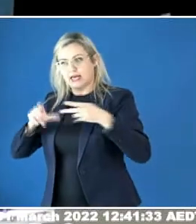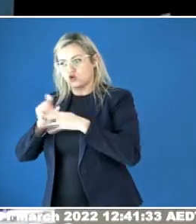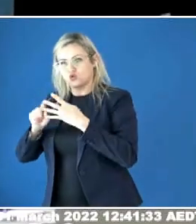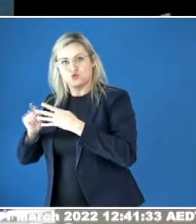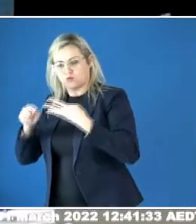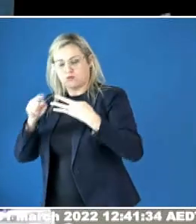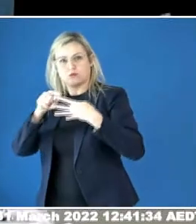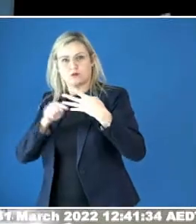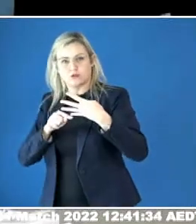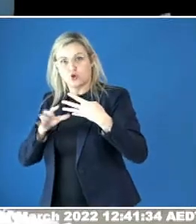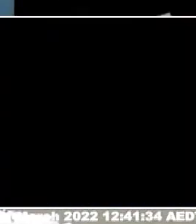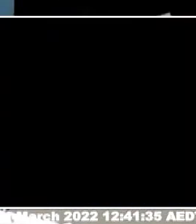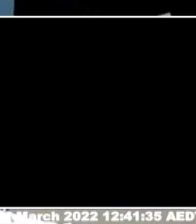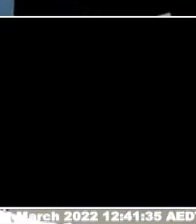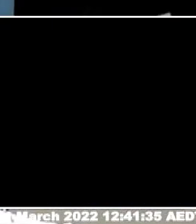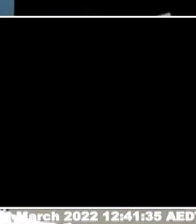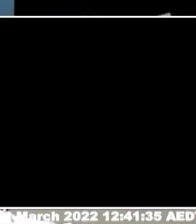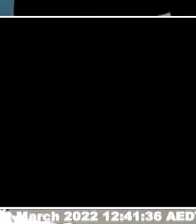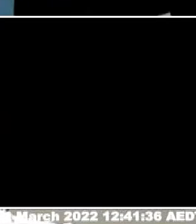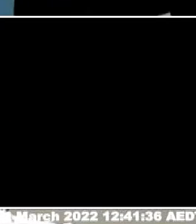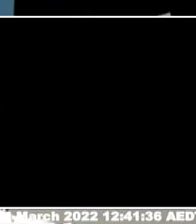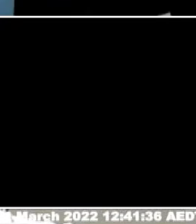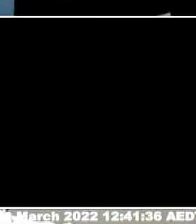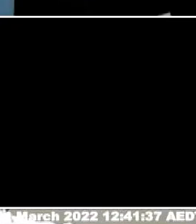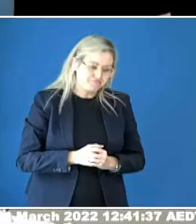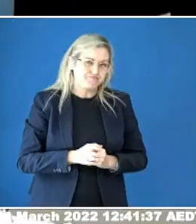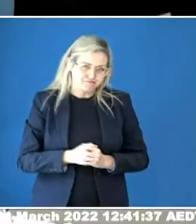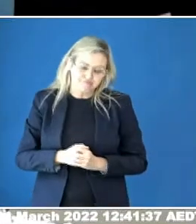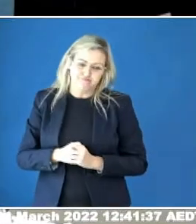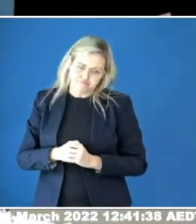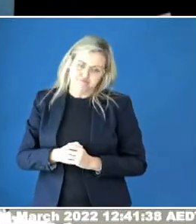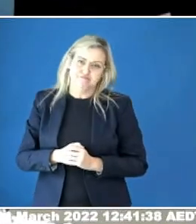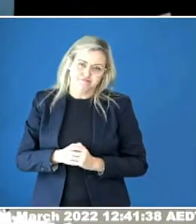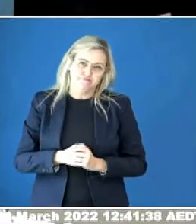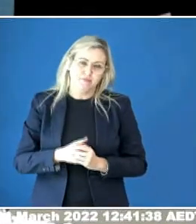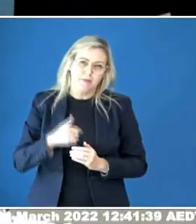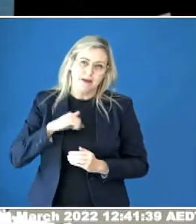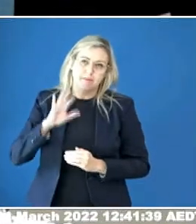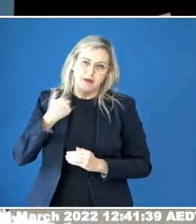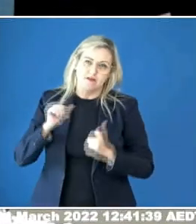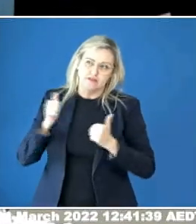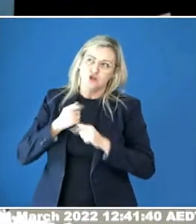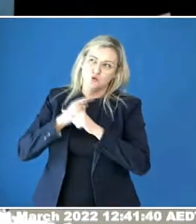Yeah, I've had a recent discussion with our Executive Director and,